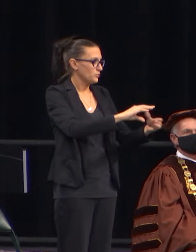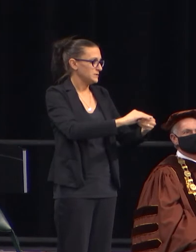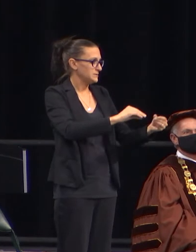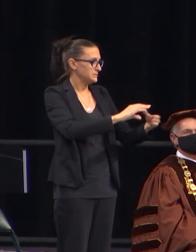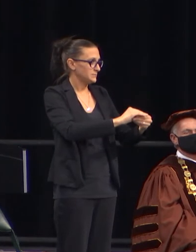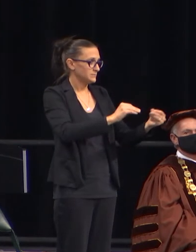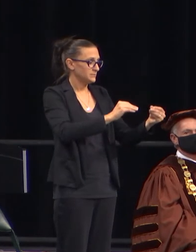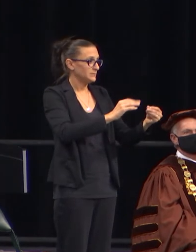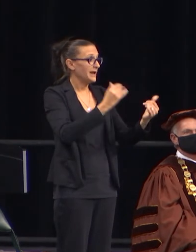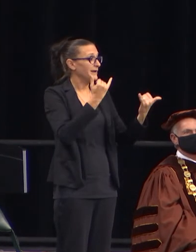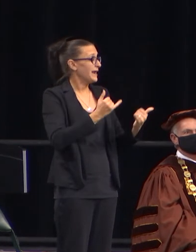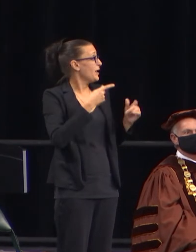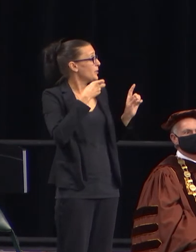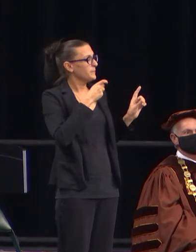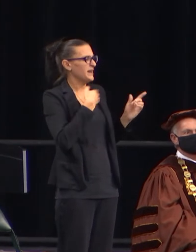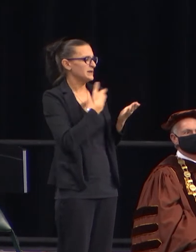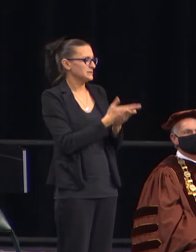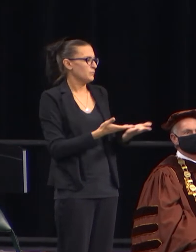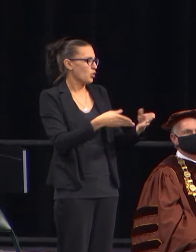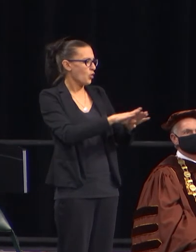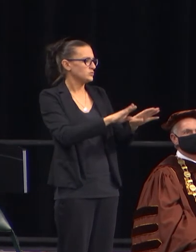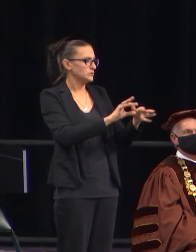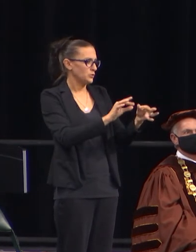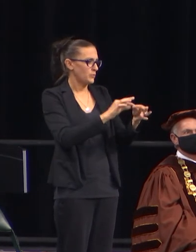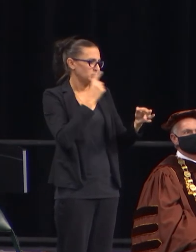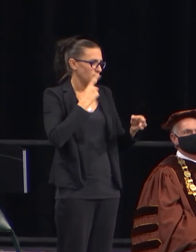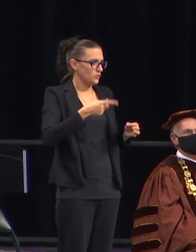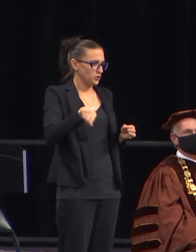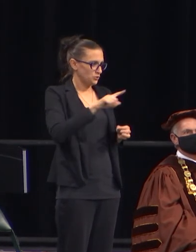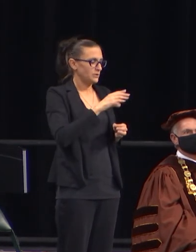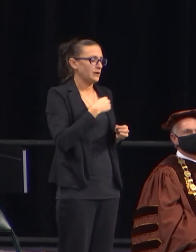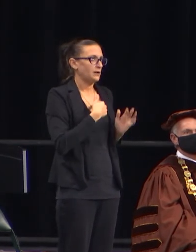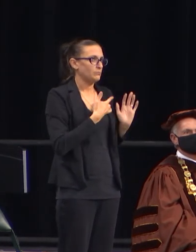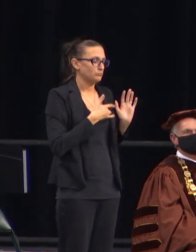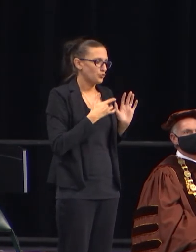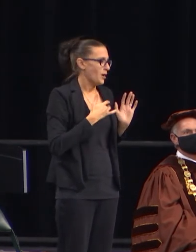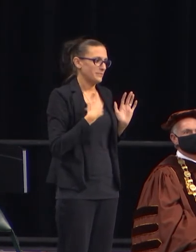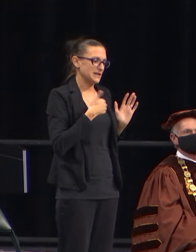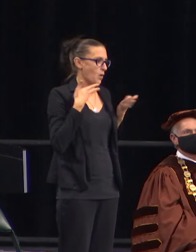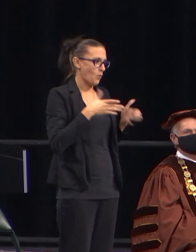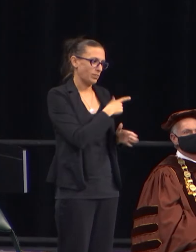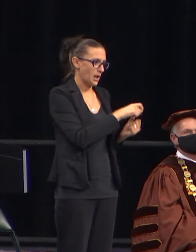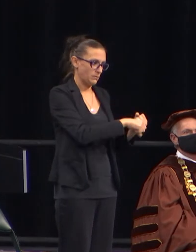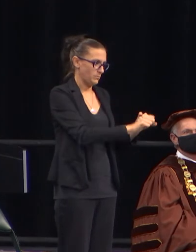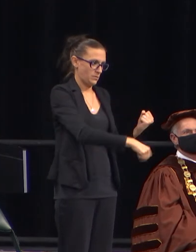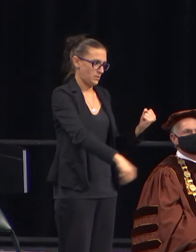And now Pete has some closing remarks for you, and I promise I won't let him go on too much longer.